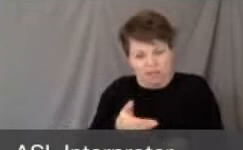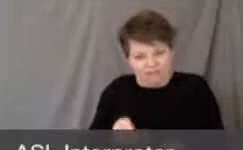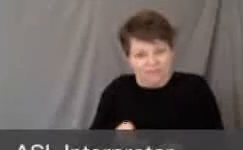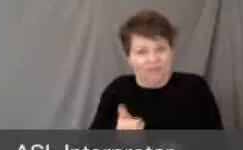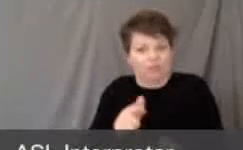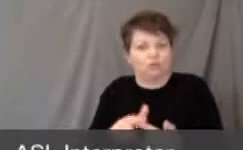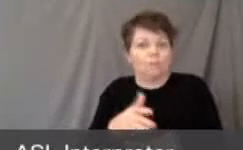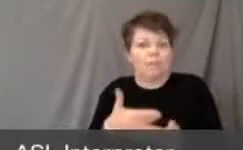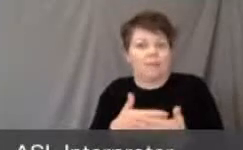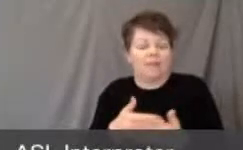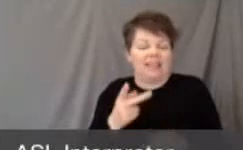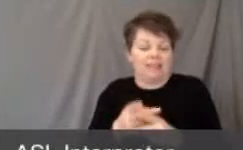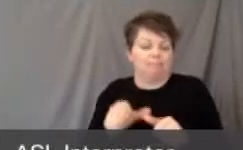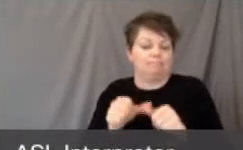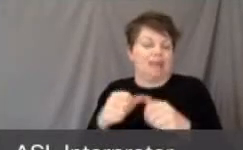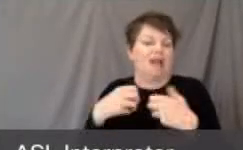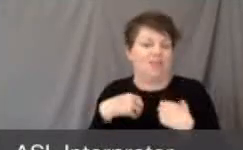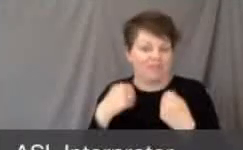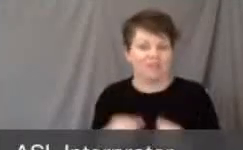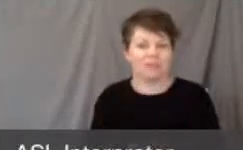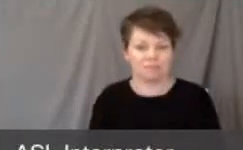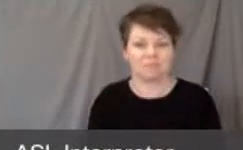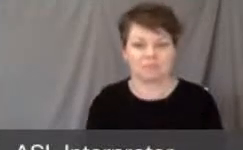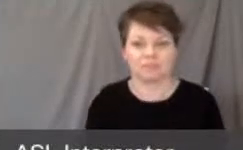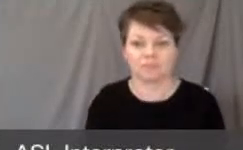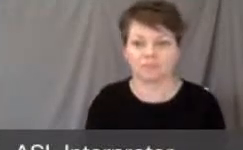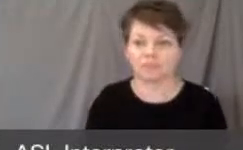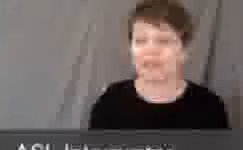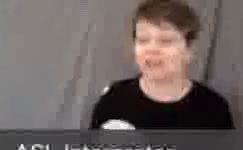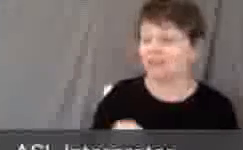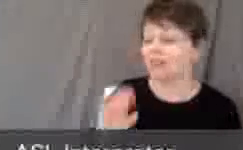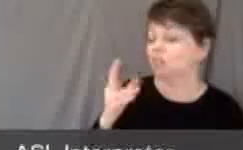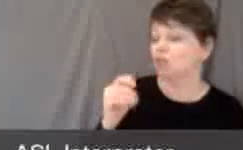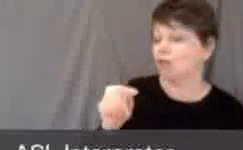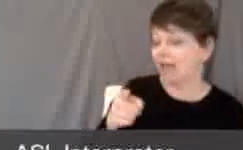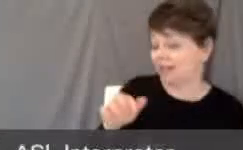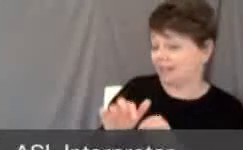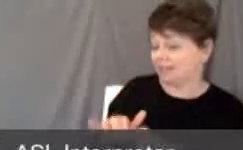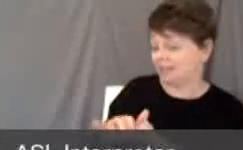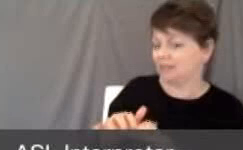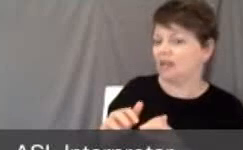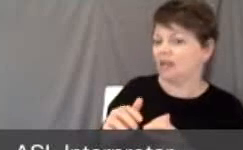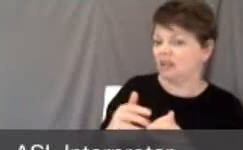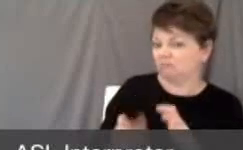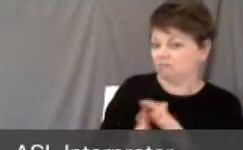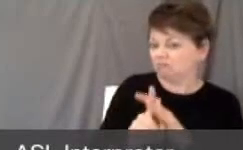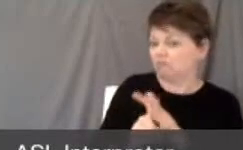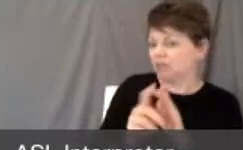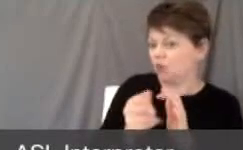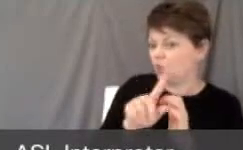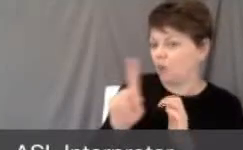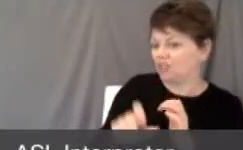Thank you, we've had a couple of questions come through via chat, so I'm going to go ahead and ask those to you if that's OK and the first one